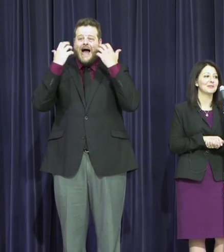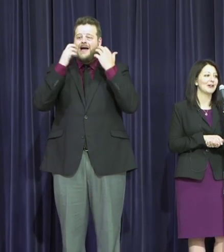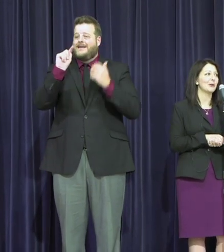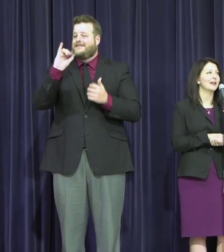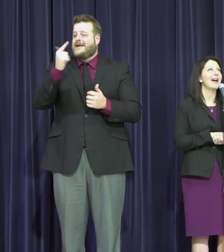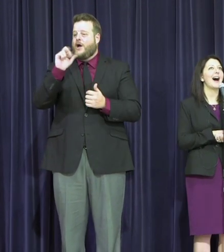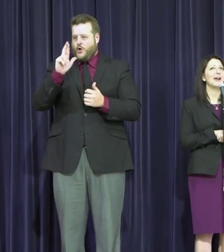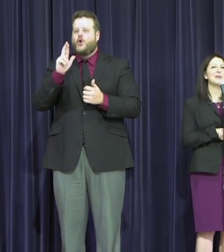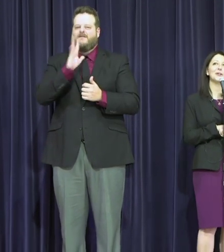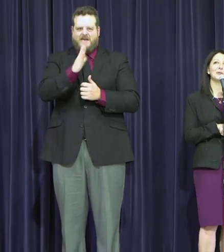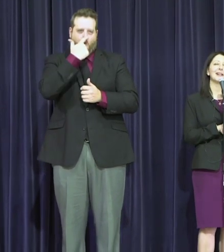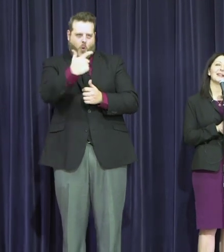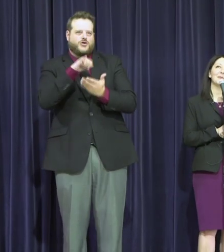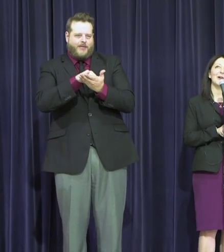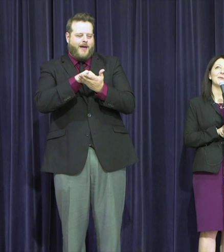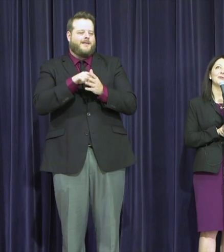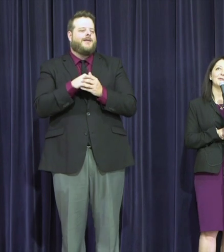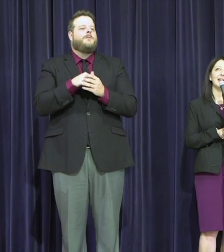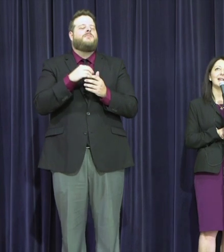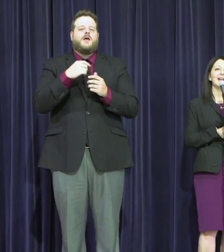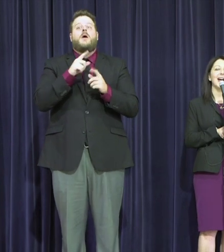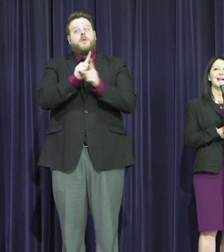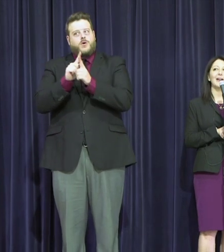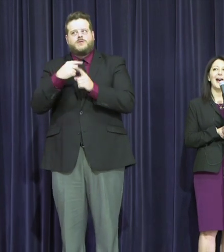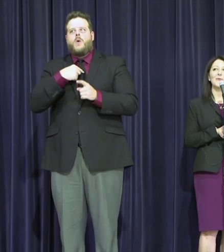have been watched by her. I'm a "foodie".